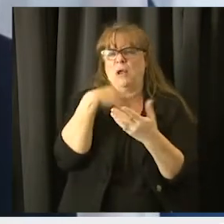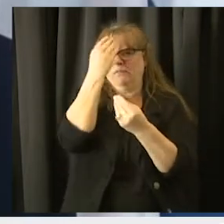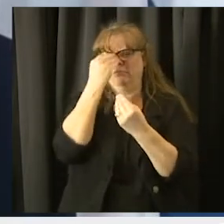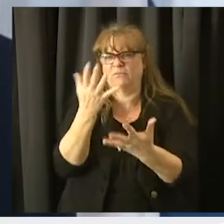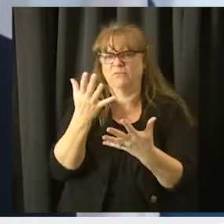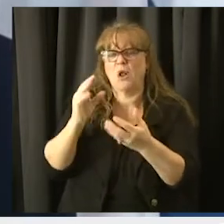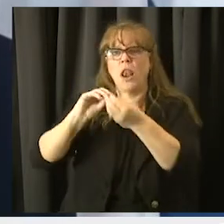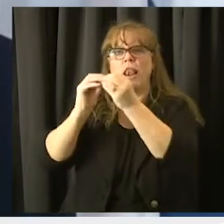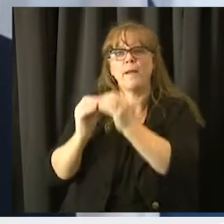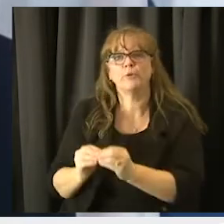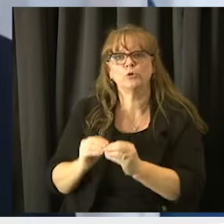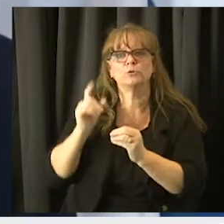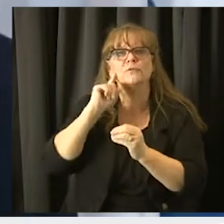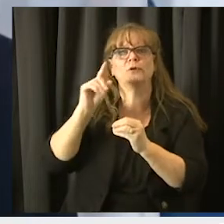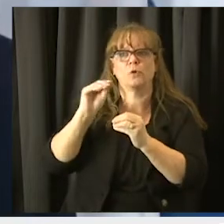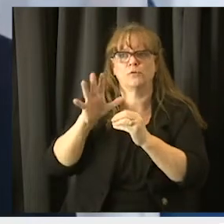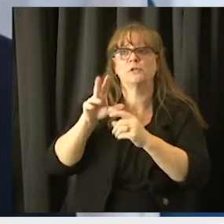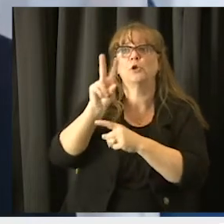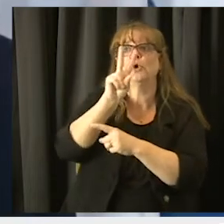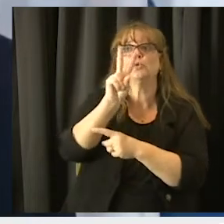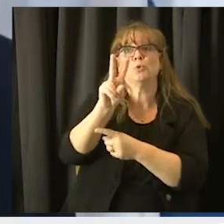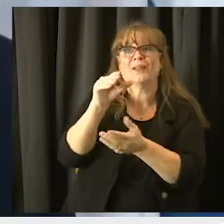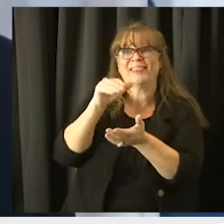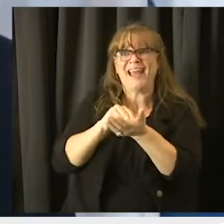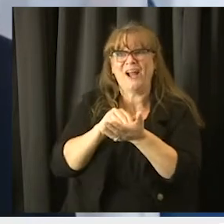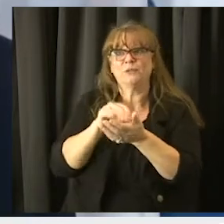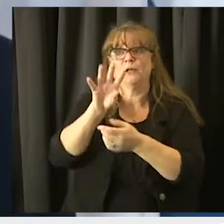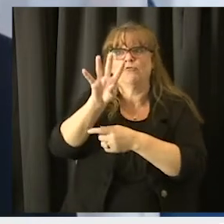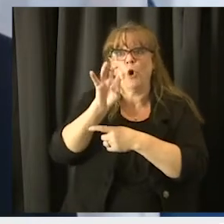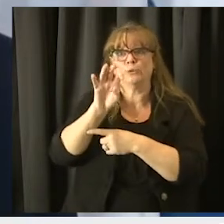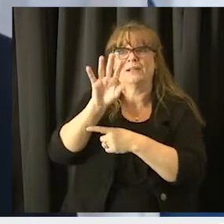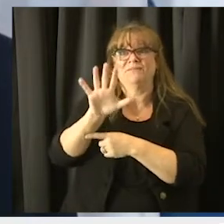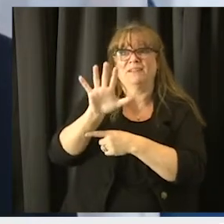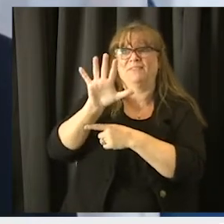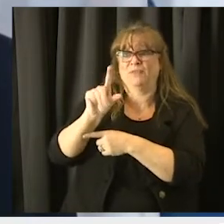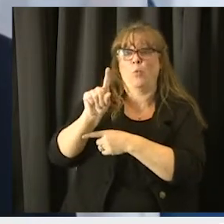and that is with 24,000 people tested.